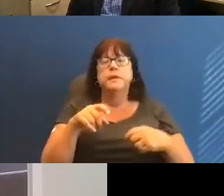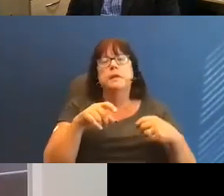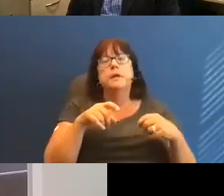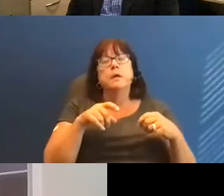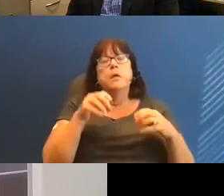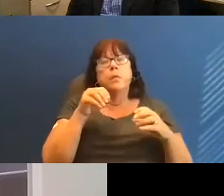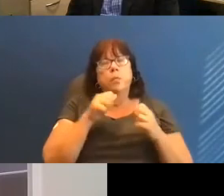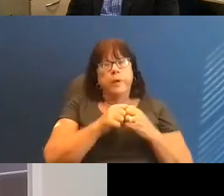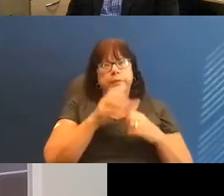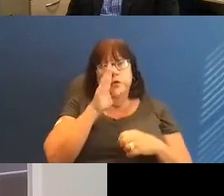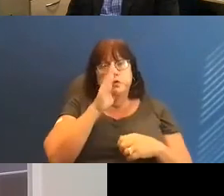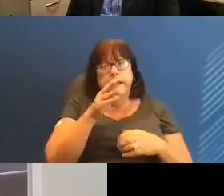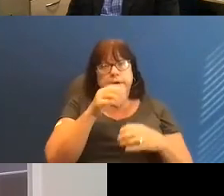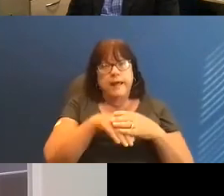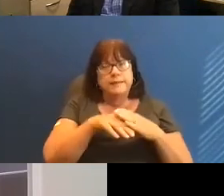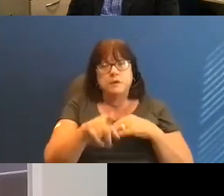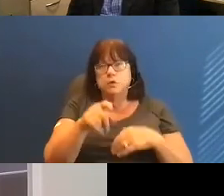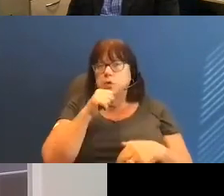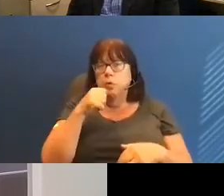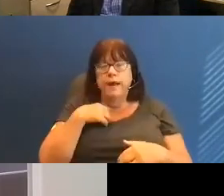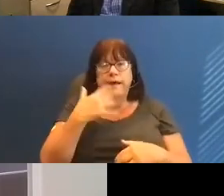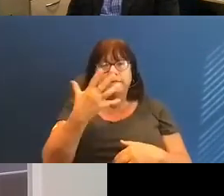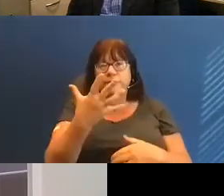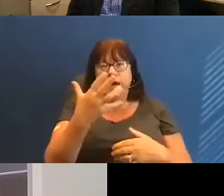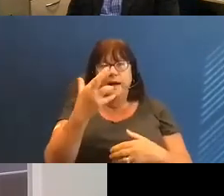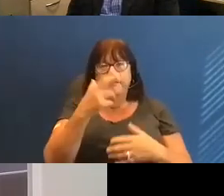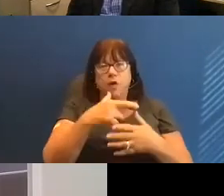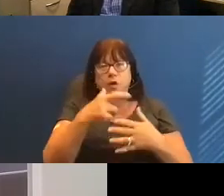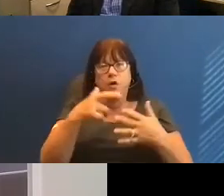doesn't give you the 5R permissions. Ebooks have print limits, limited downloads,